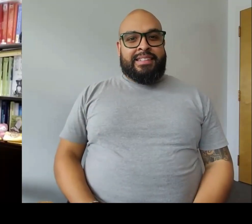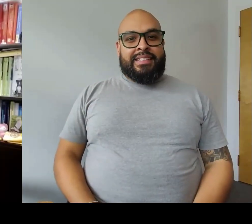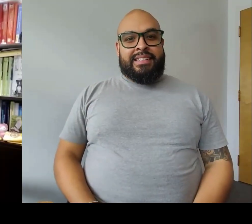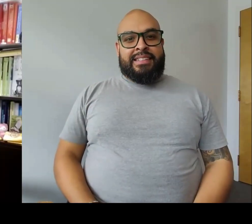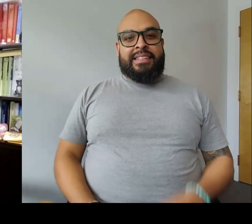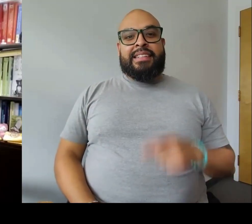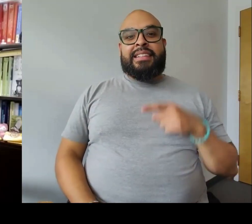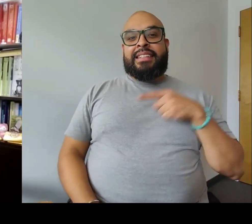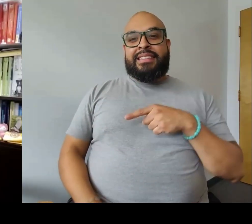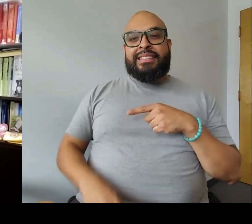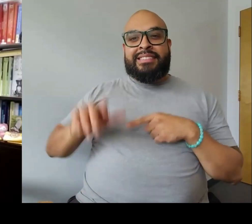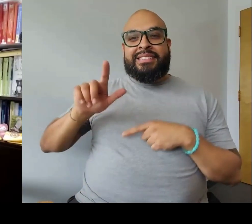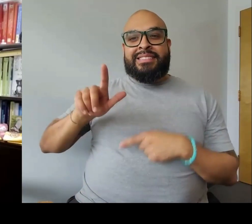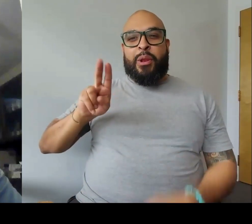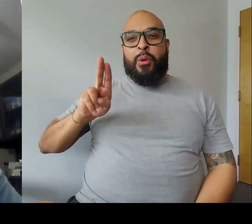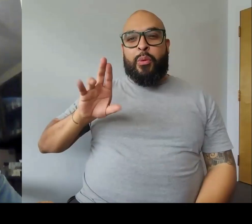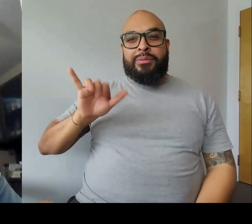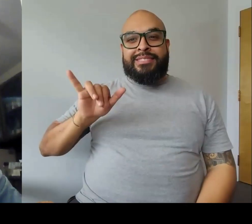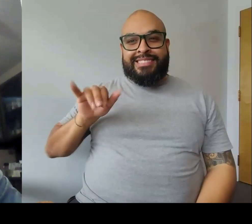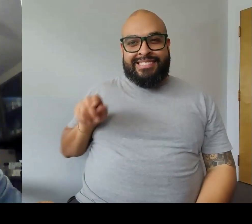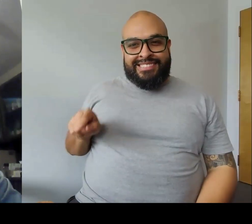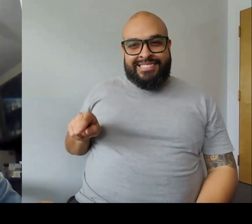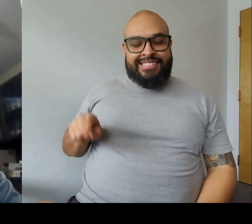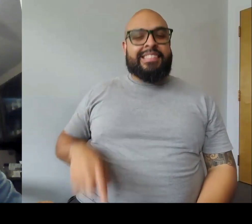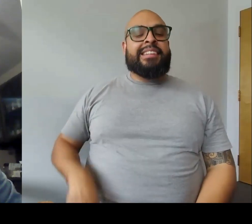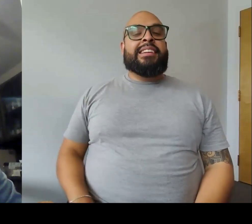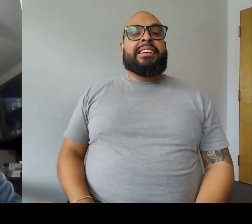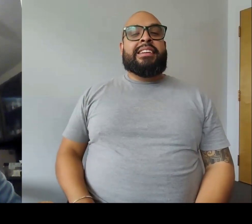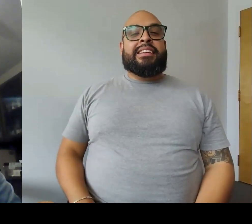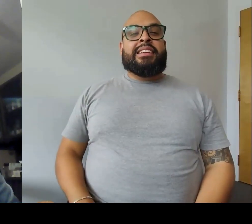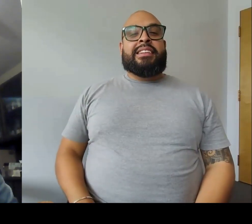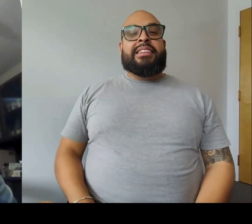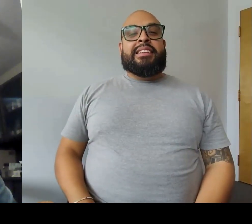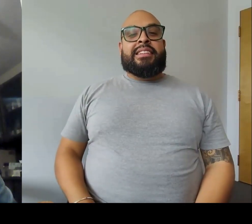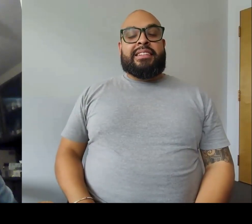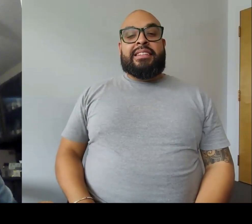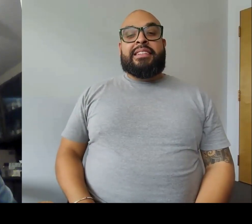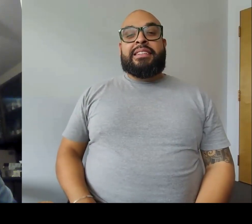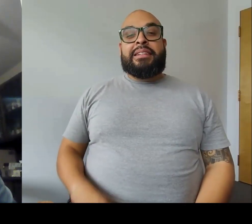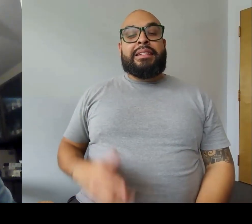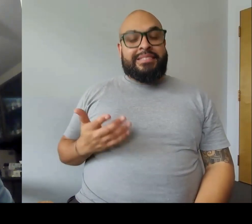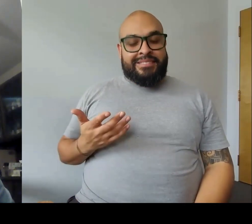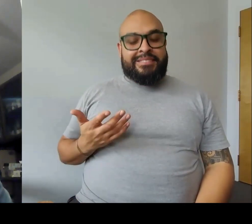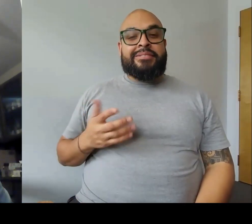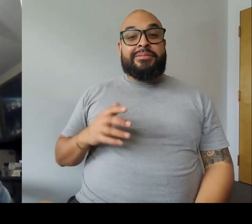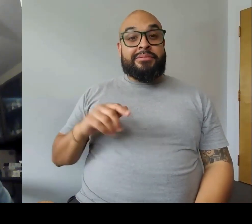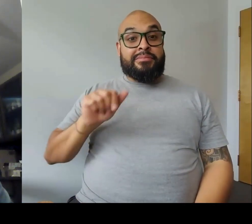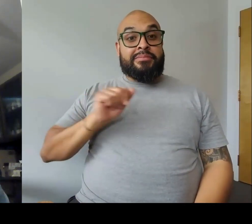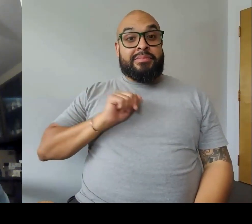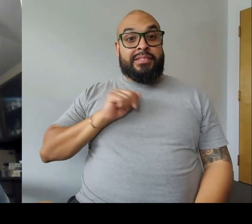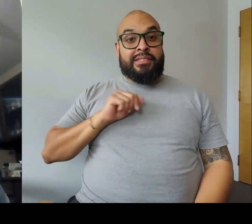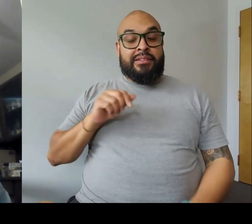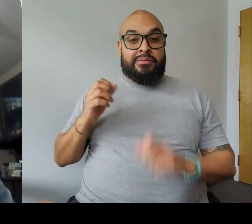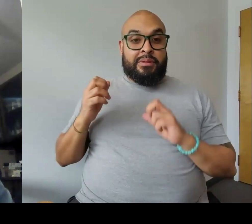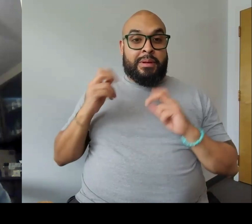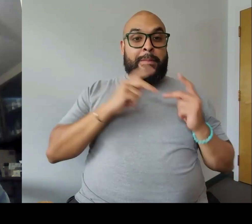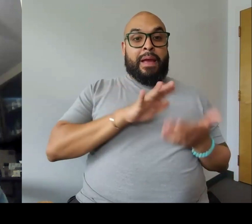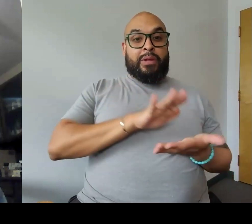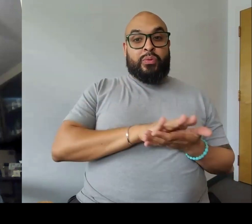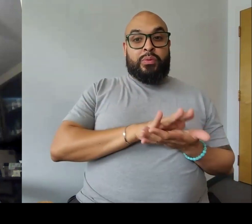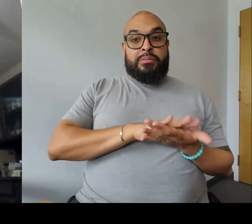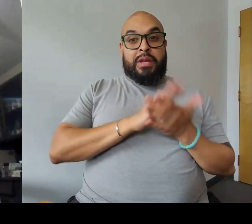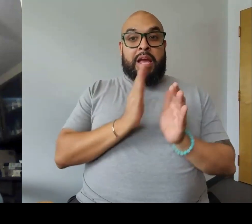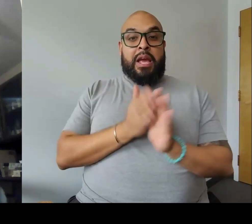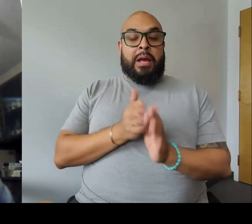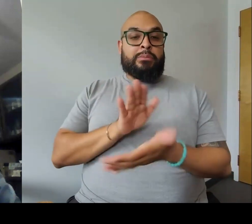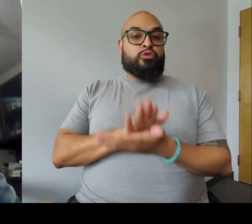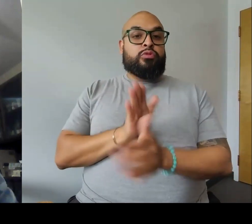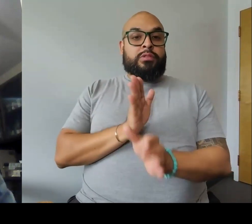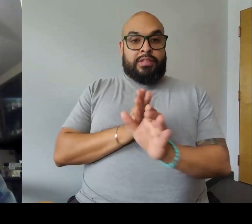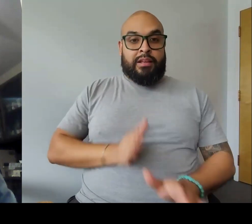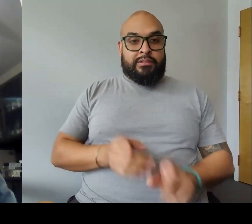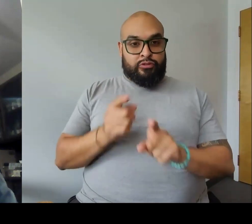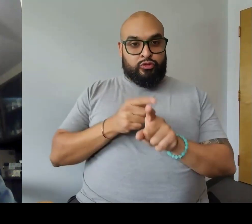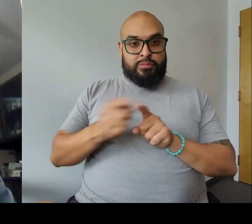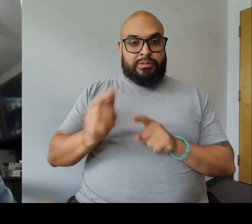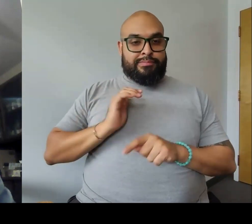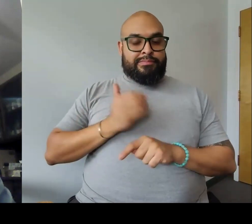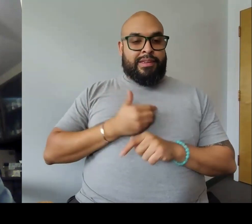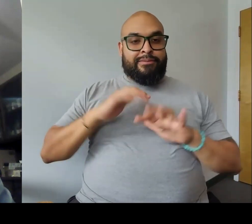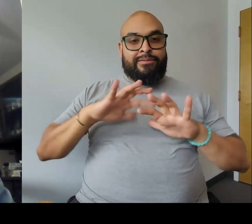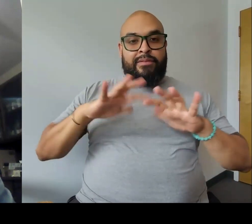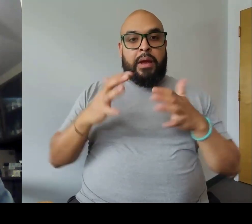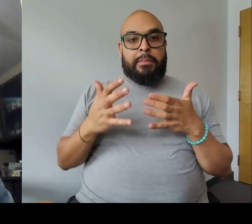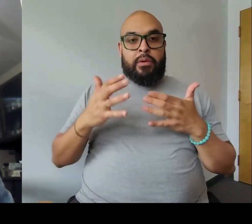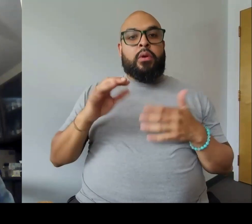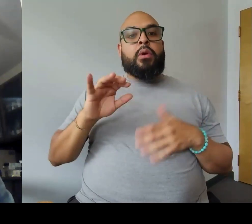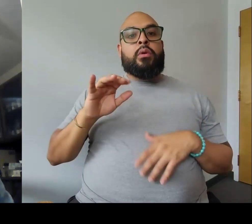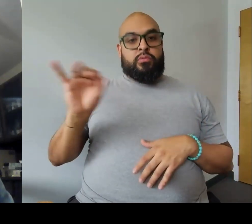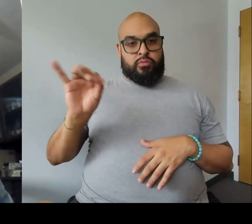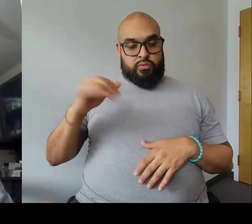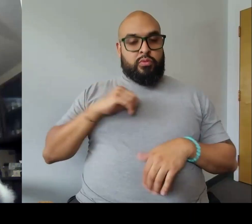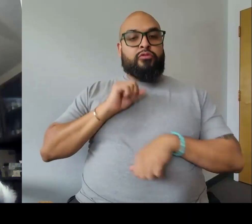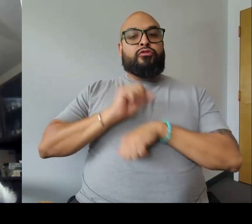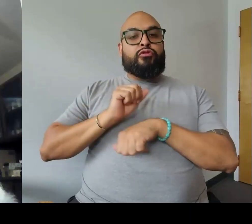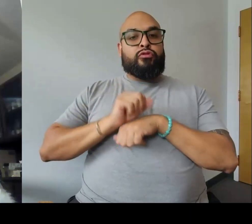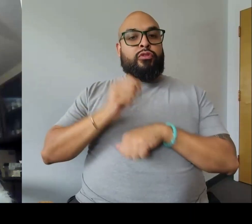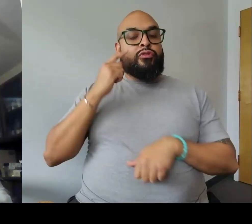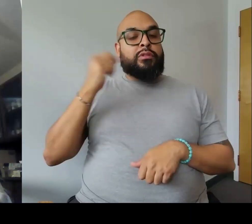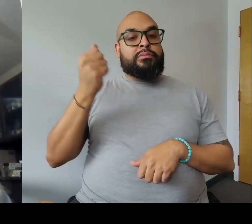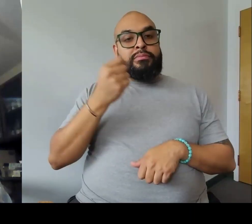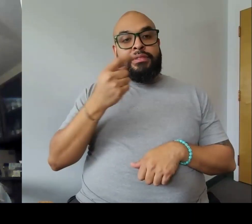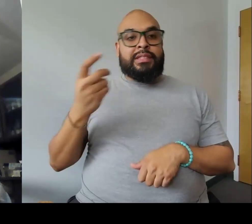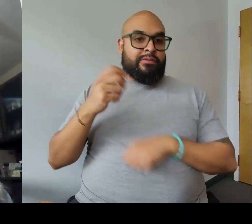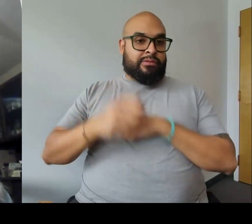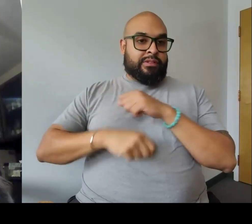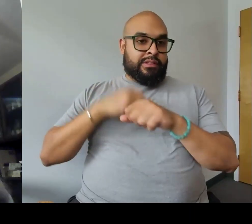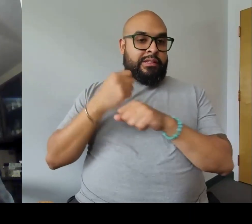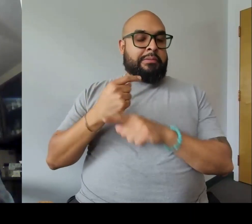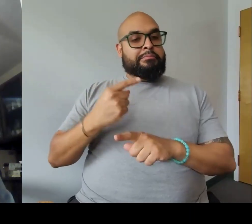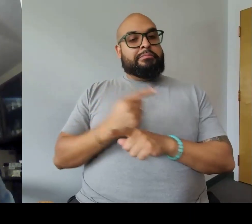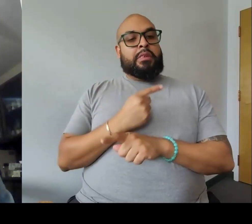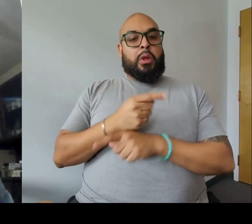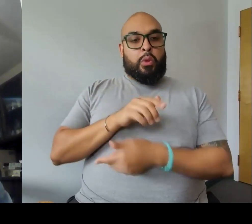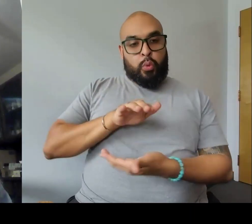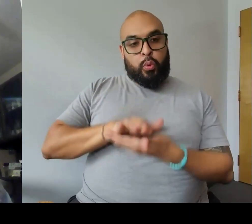This is Lucy and she and so I went back to school to become a school psychologist specializing in our population and also worked for a number of years in regular schools, but taking on students with VI.